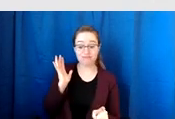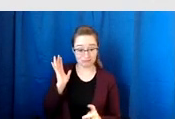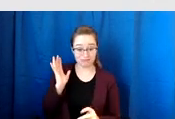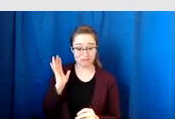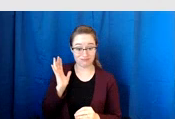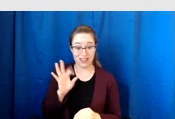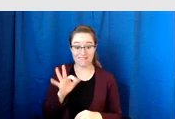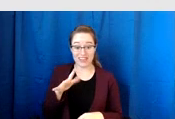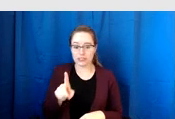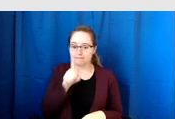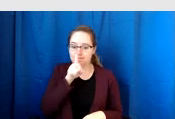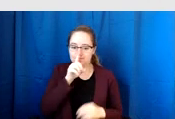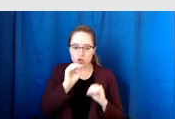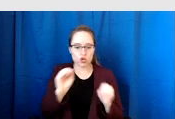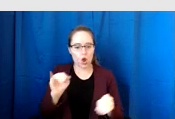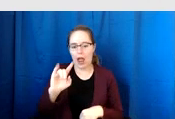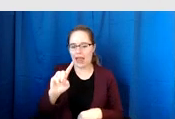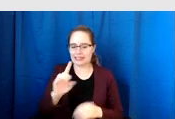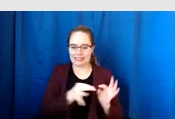did not have an id associated with it.